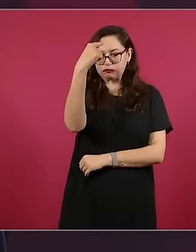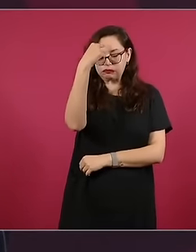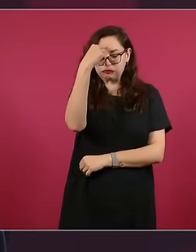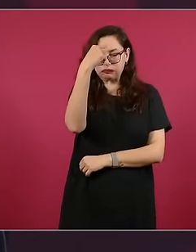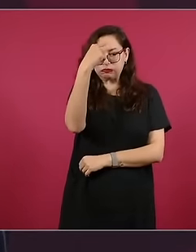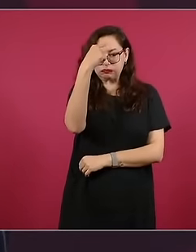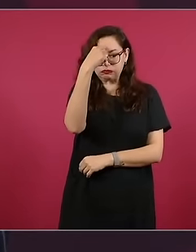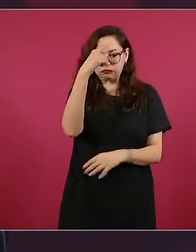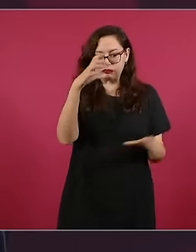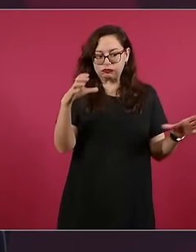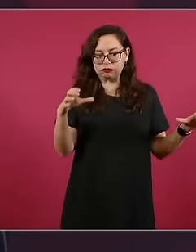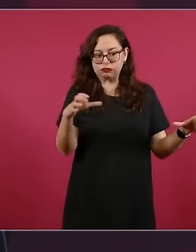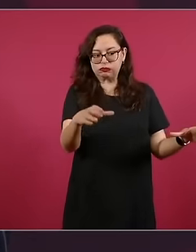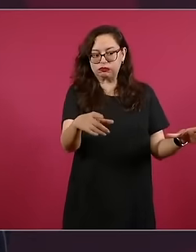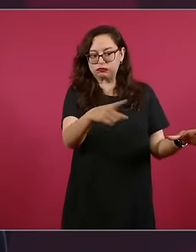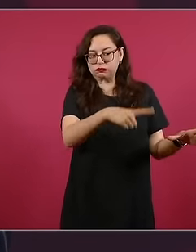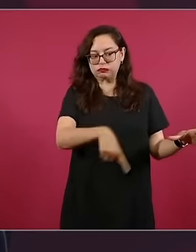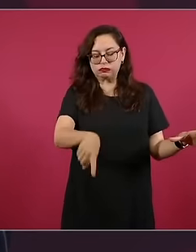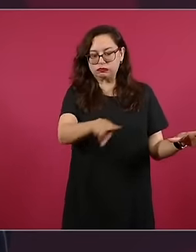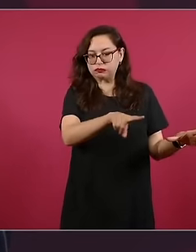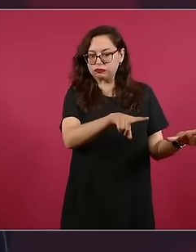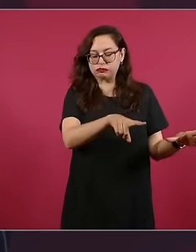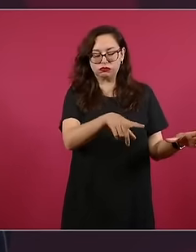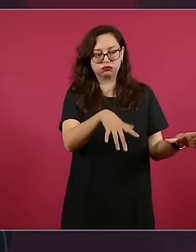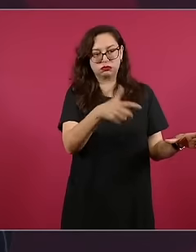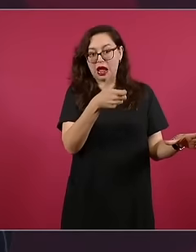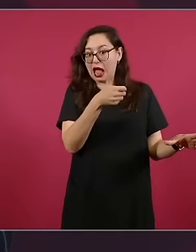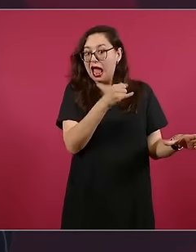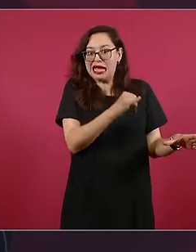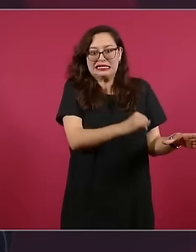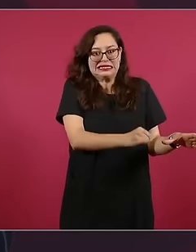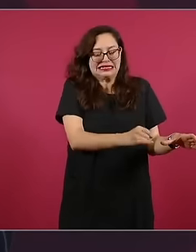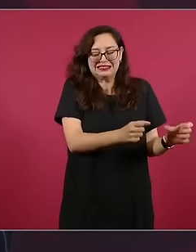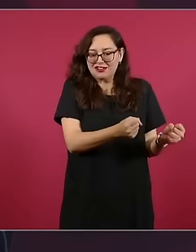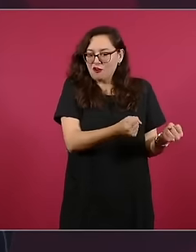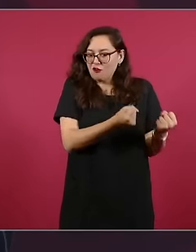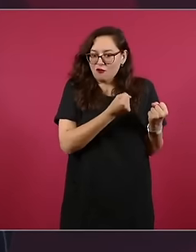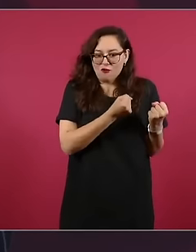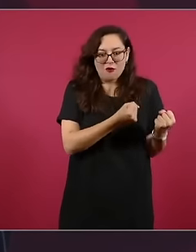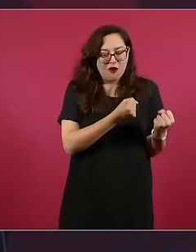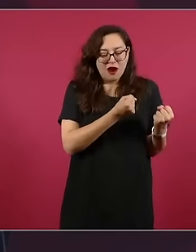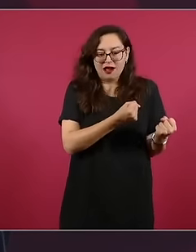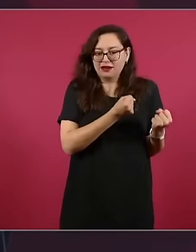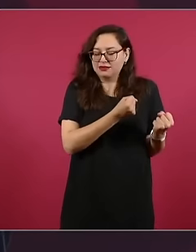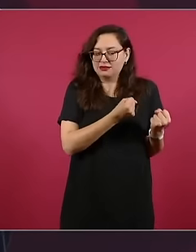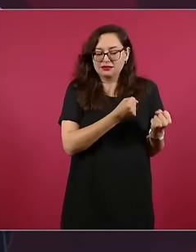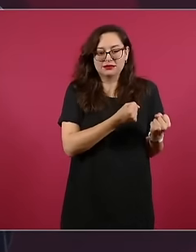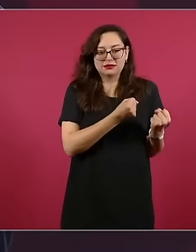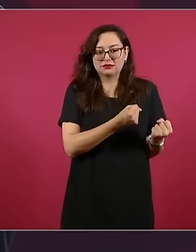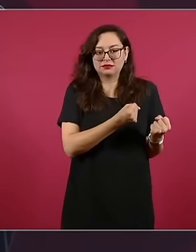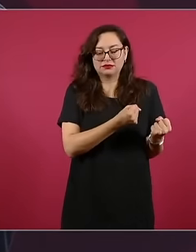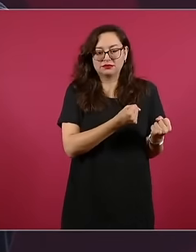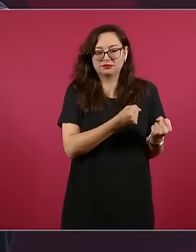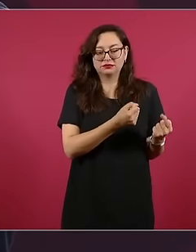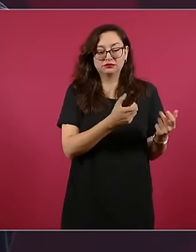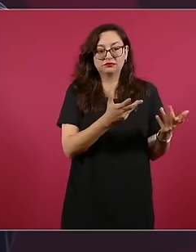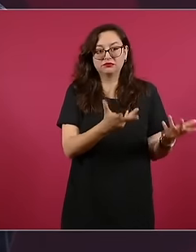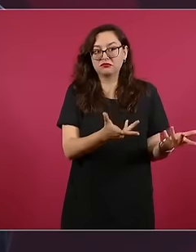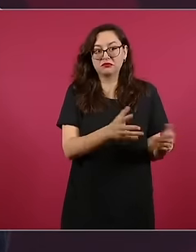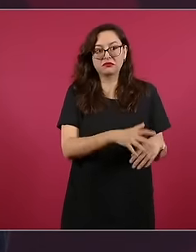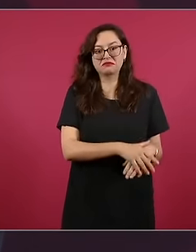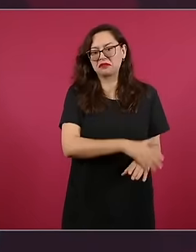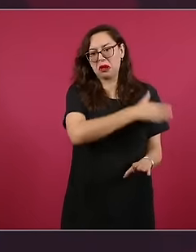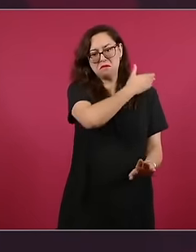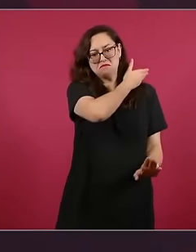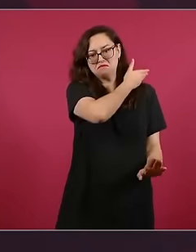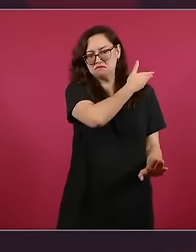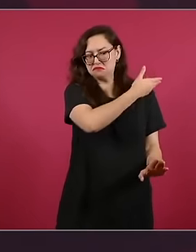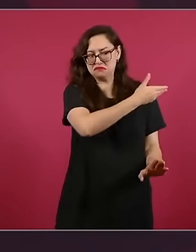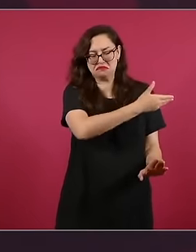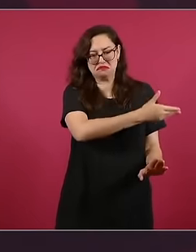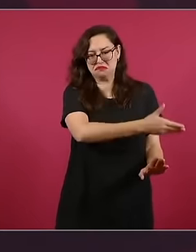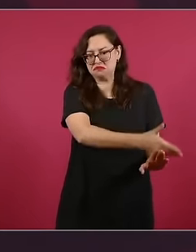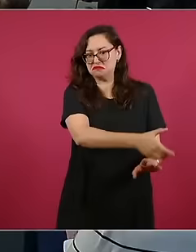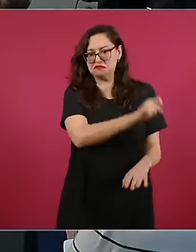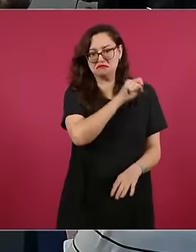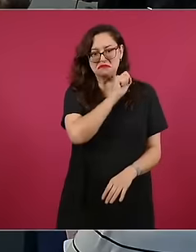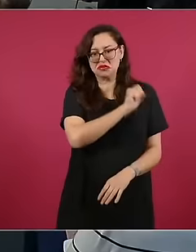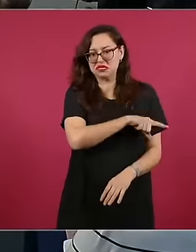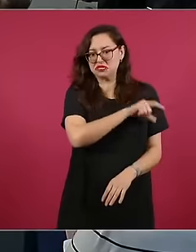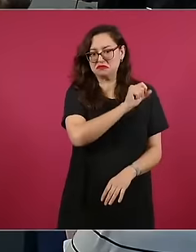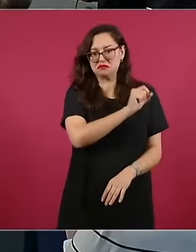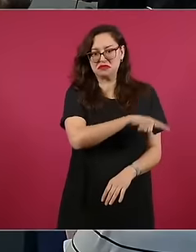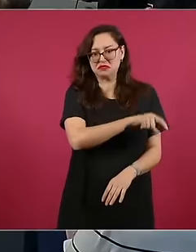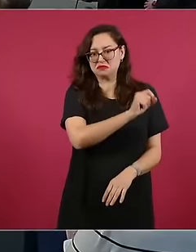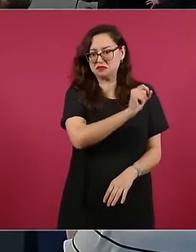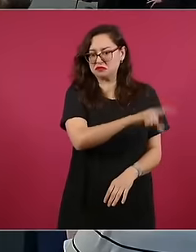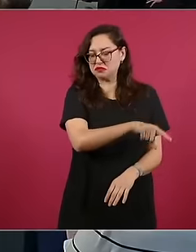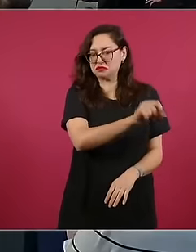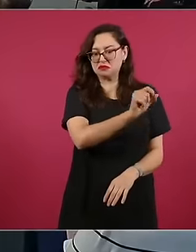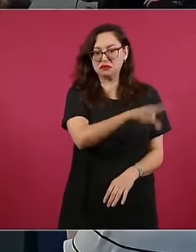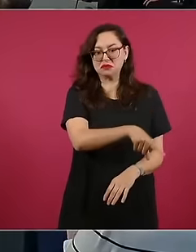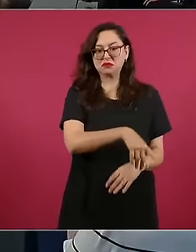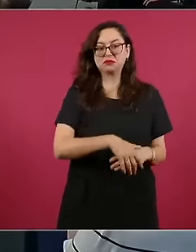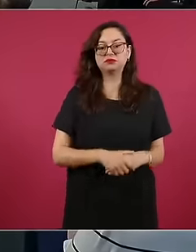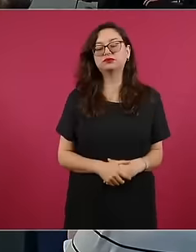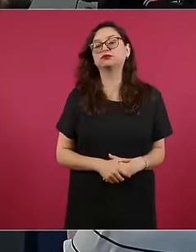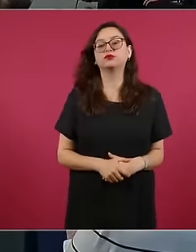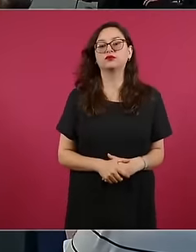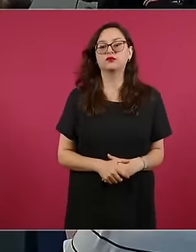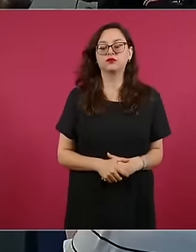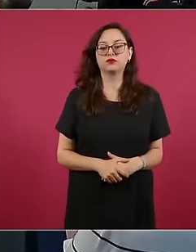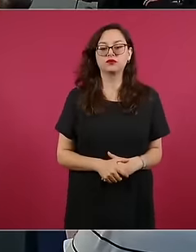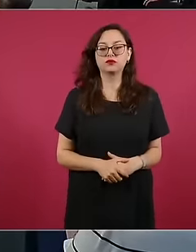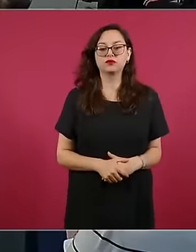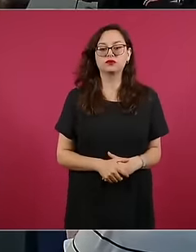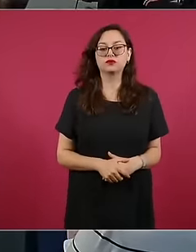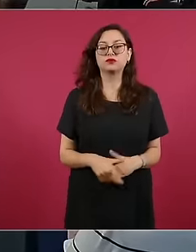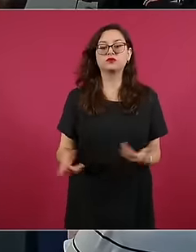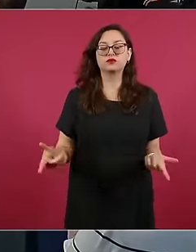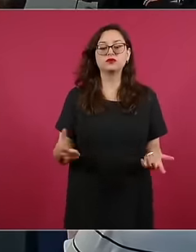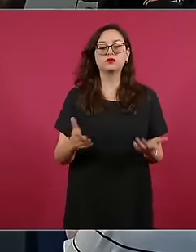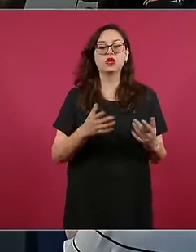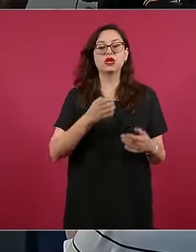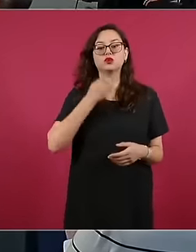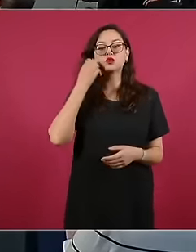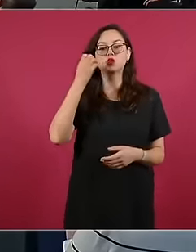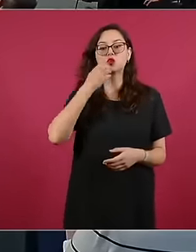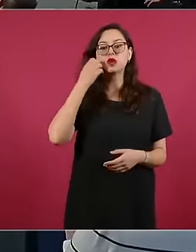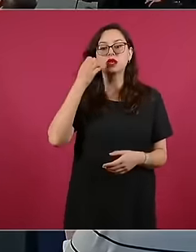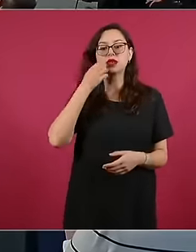always What is the name of the law school teacher precisely Noriega